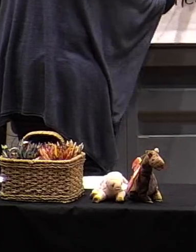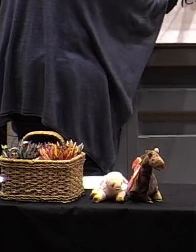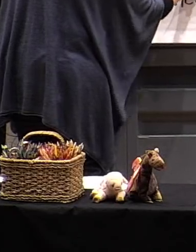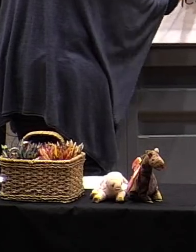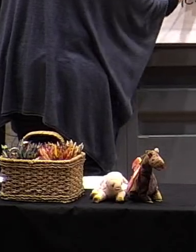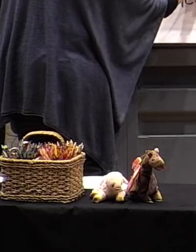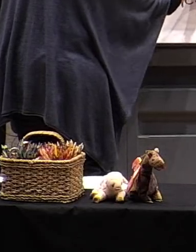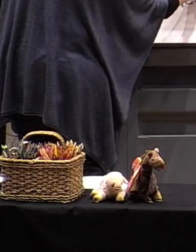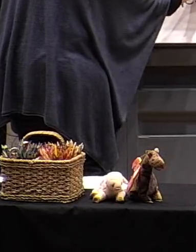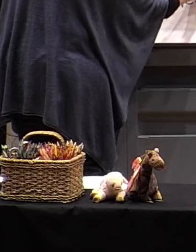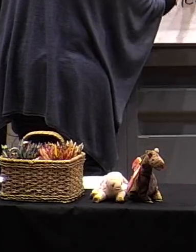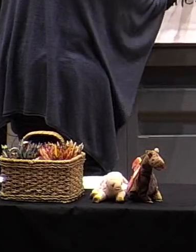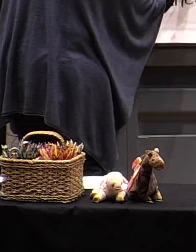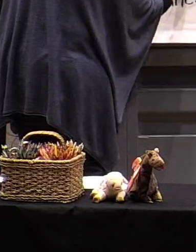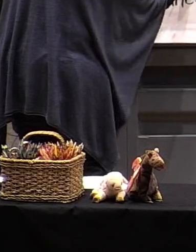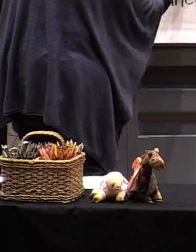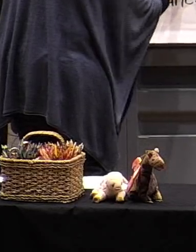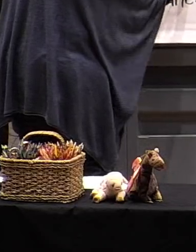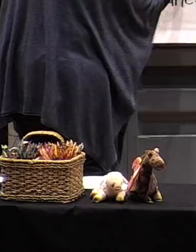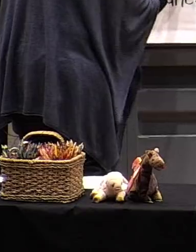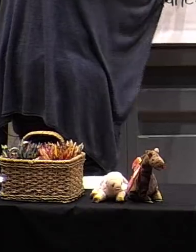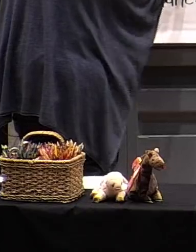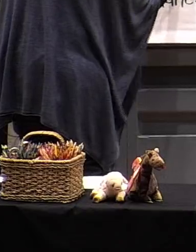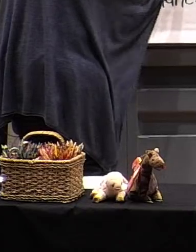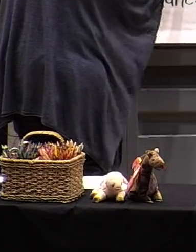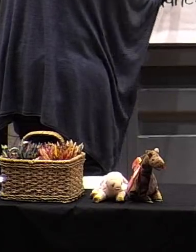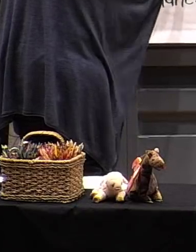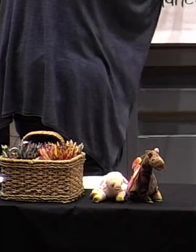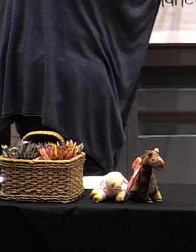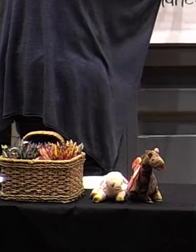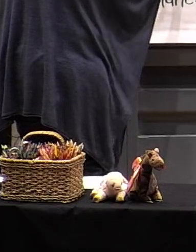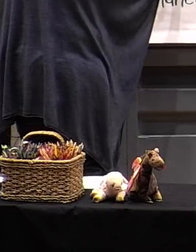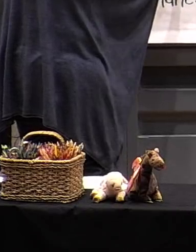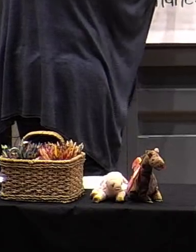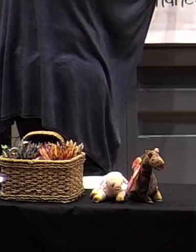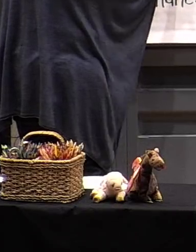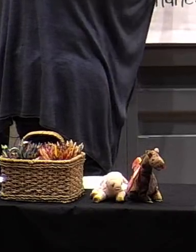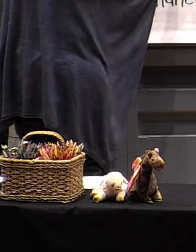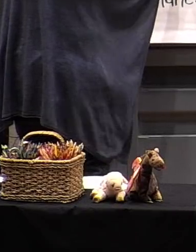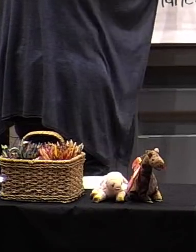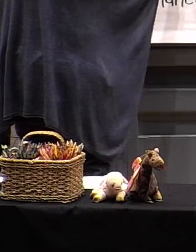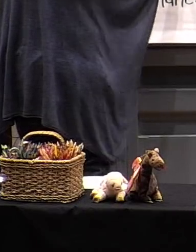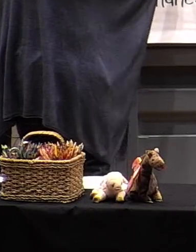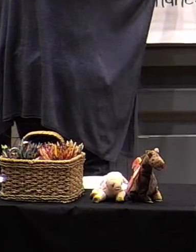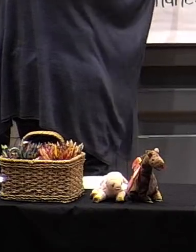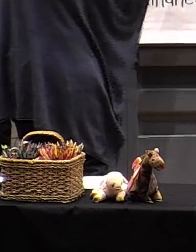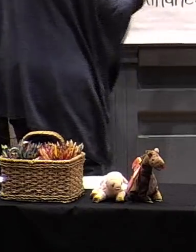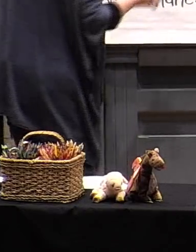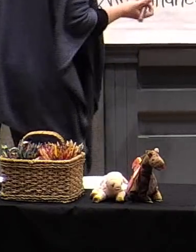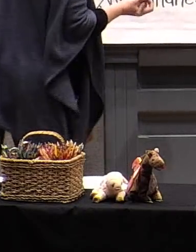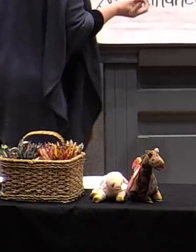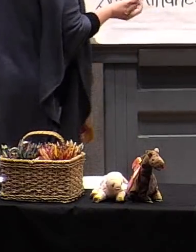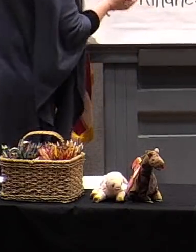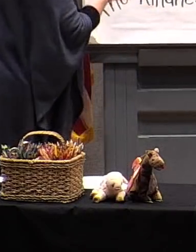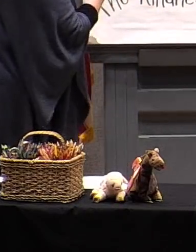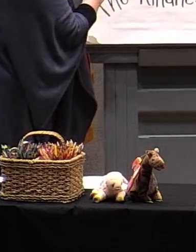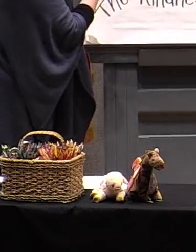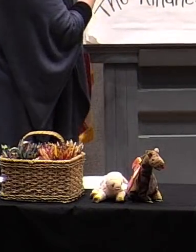It can be exactly the way you want it. If you have construction paper or paints at home, you can make this many different ways.